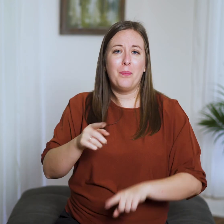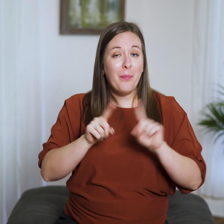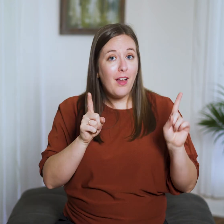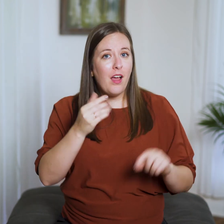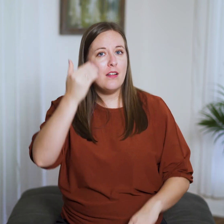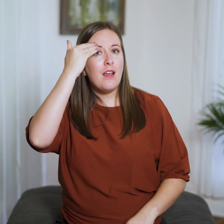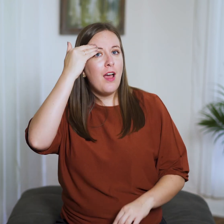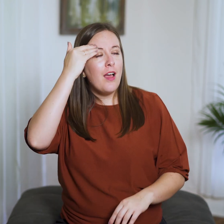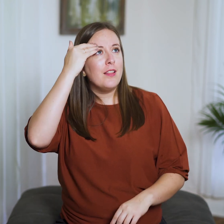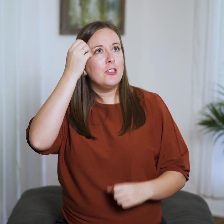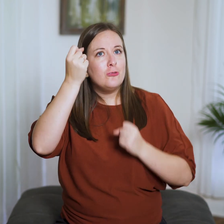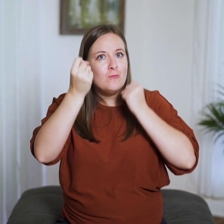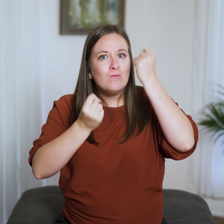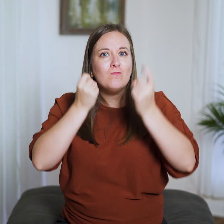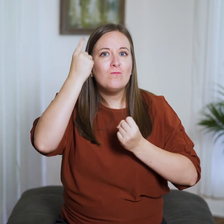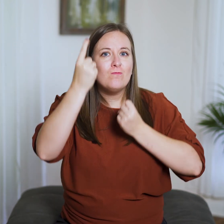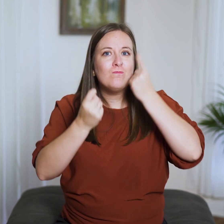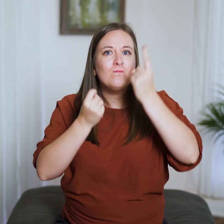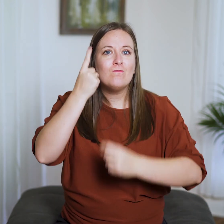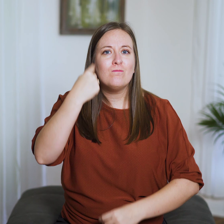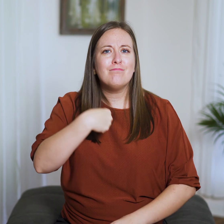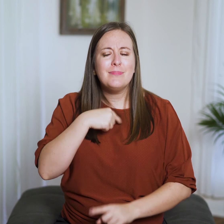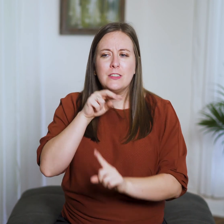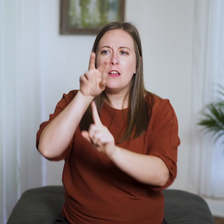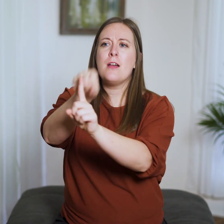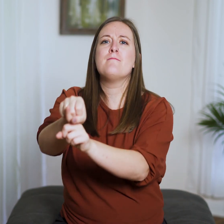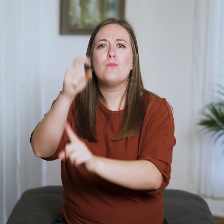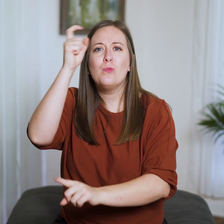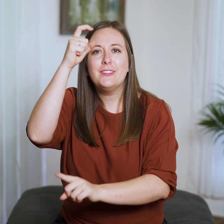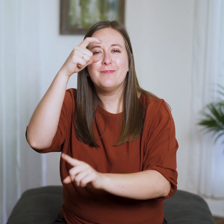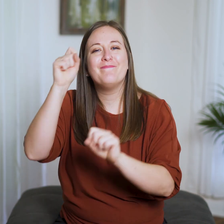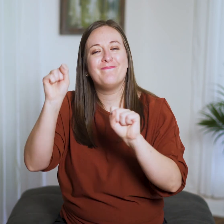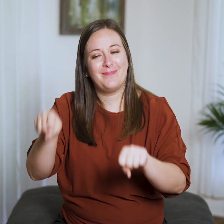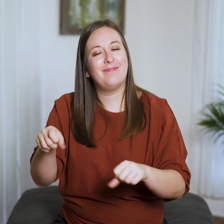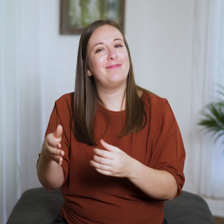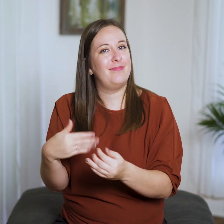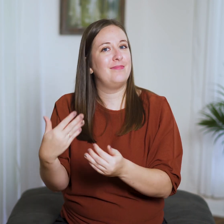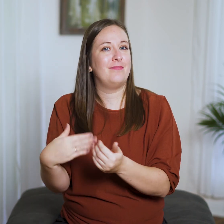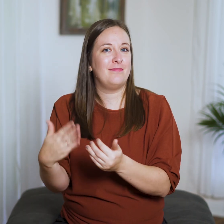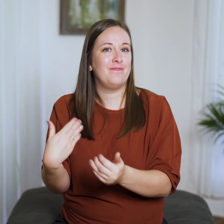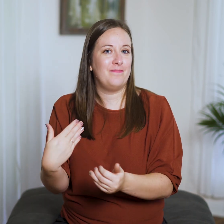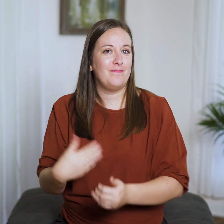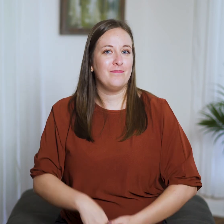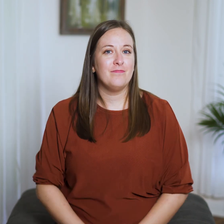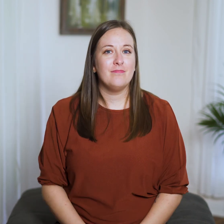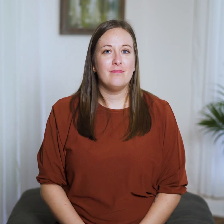but knowledge is easy for a man of understanding.”